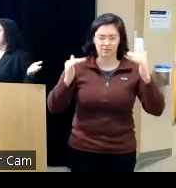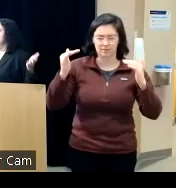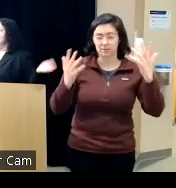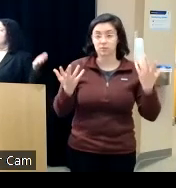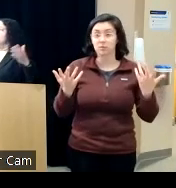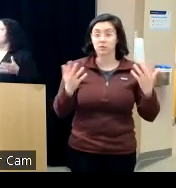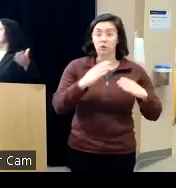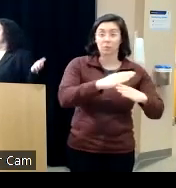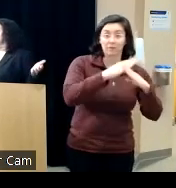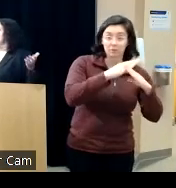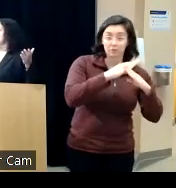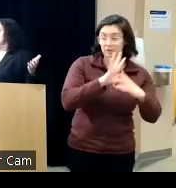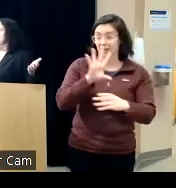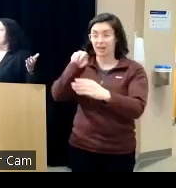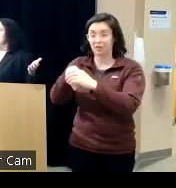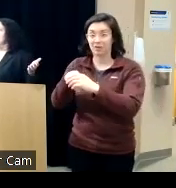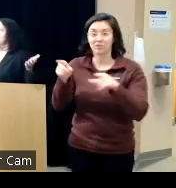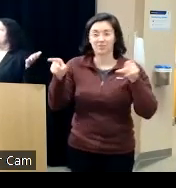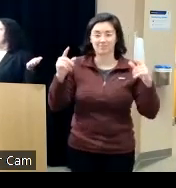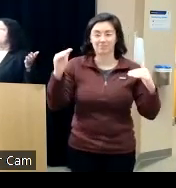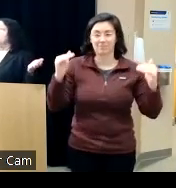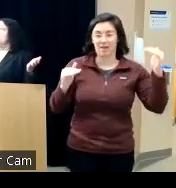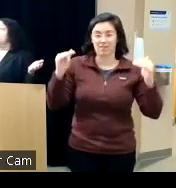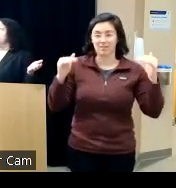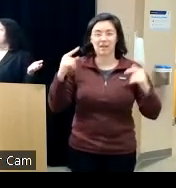um between prevention and intervention um I I see it as a both and